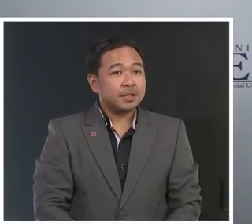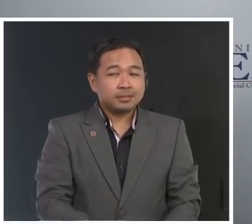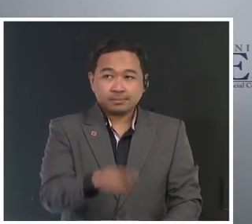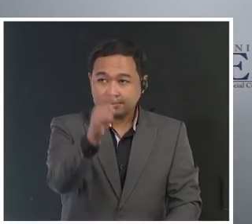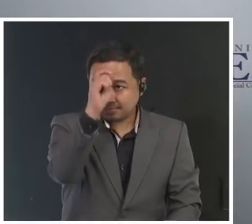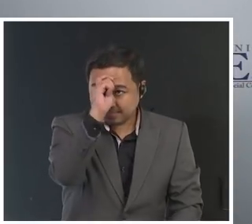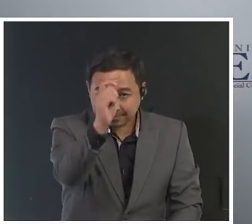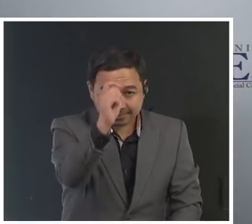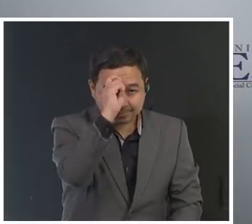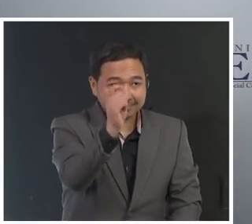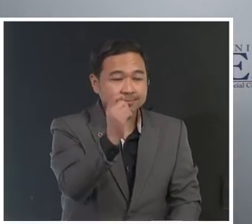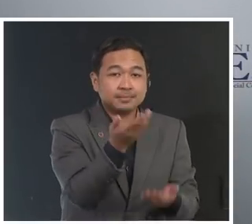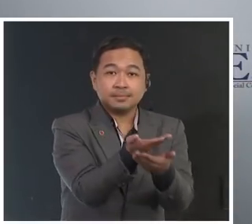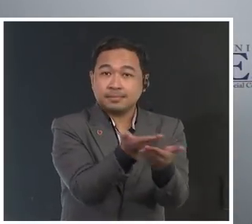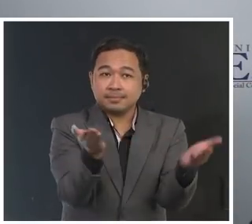I'm from the United Nations ESCAP.